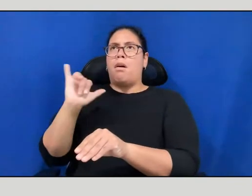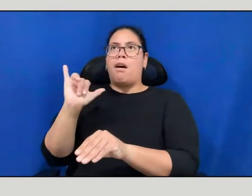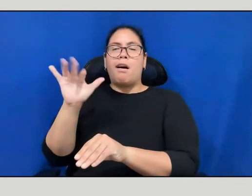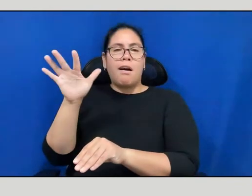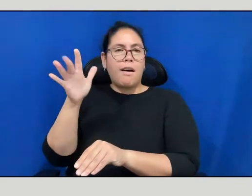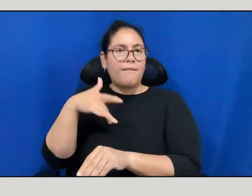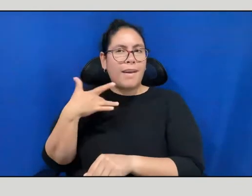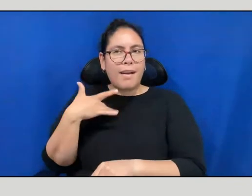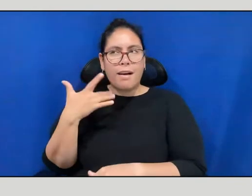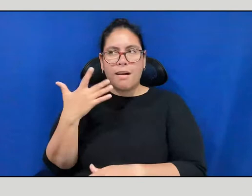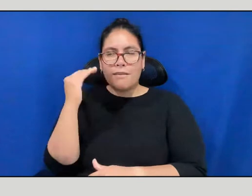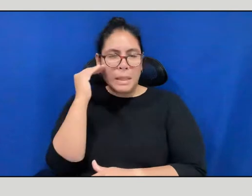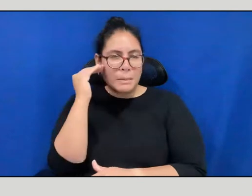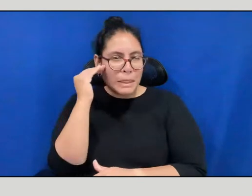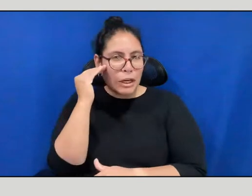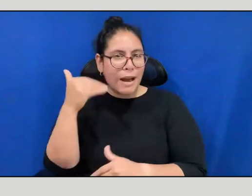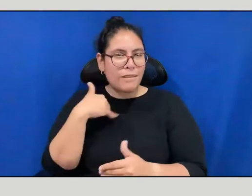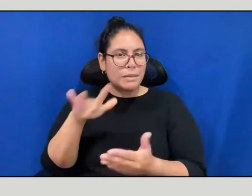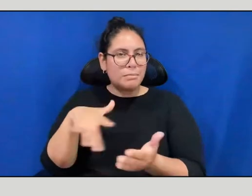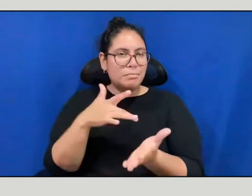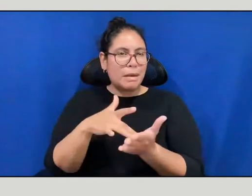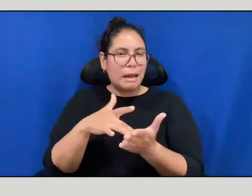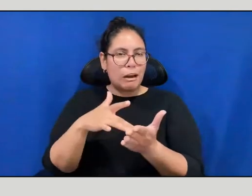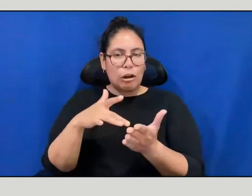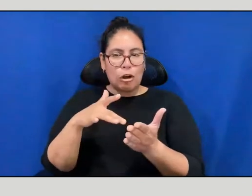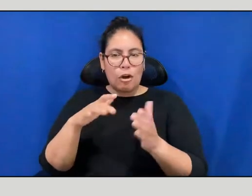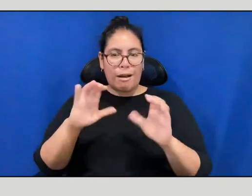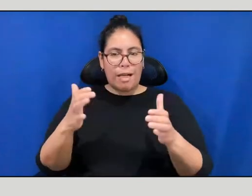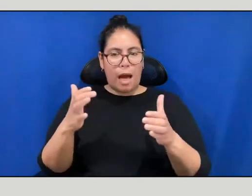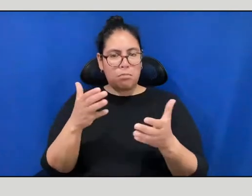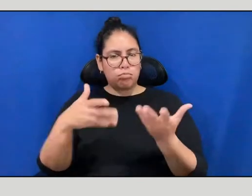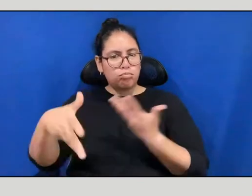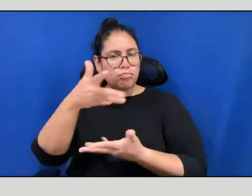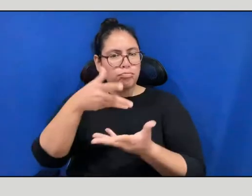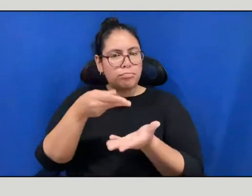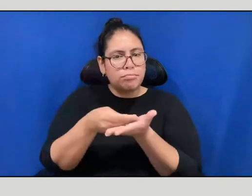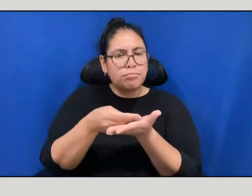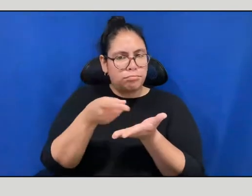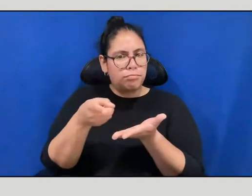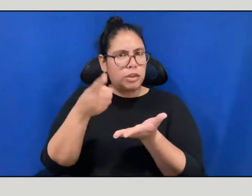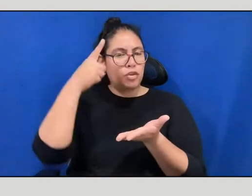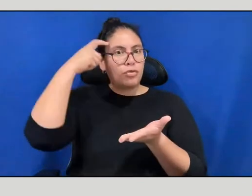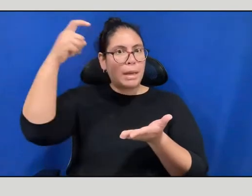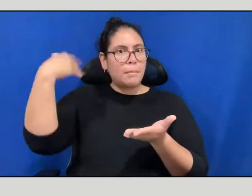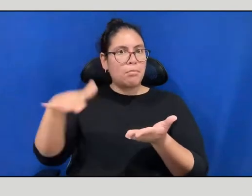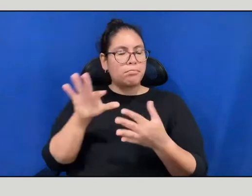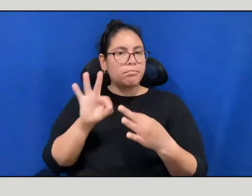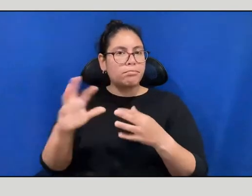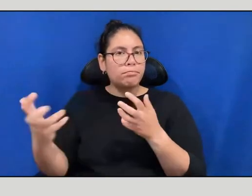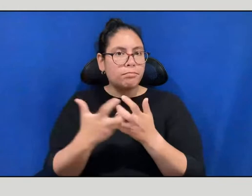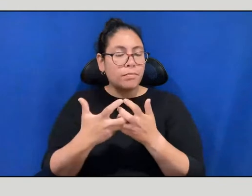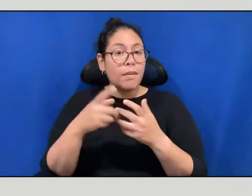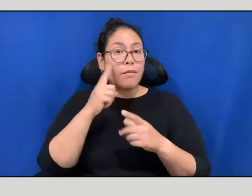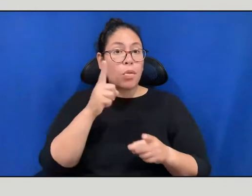and people imagine... Yari mentioned "En mi Viejo San Juan," I think people in the sort of imagination